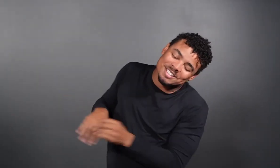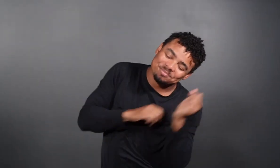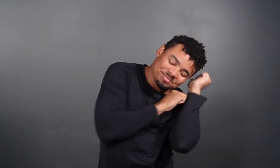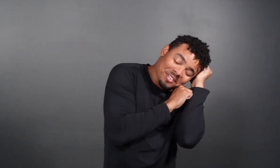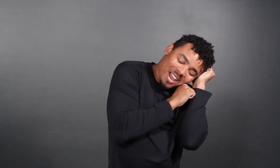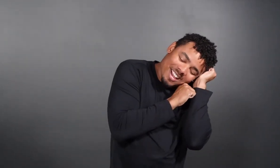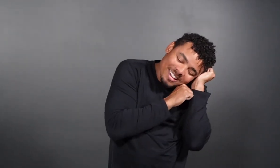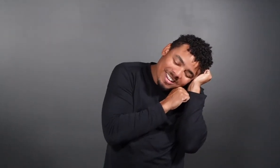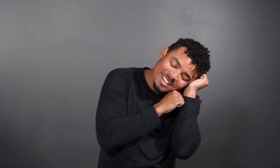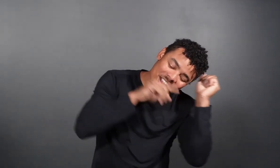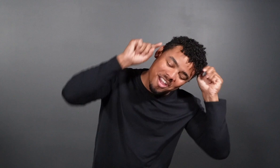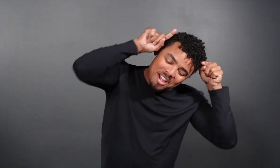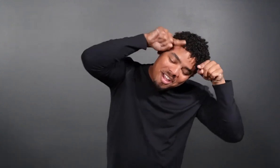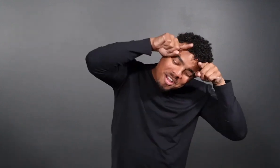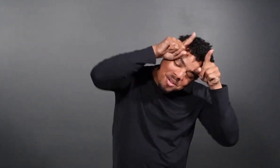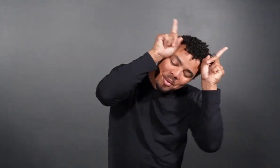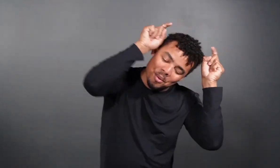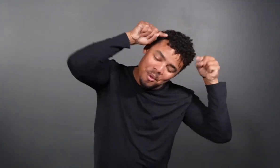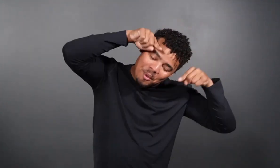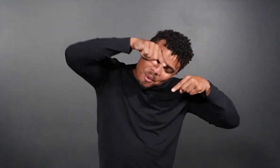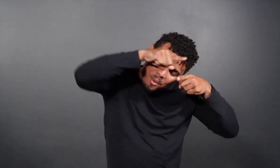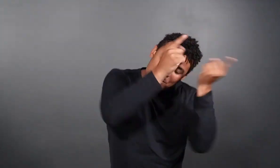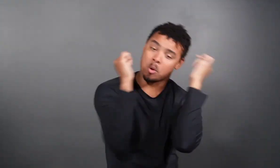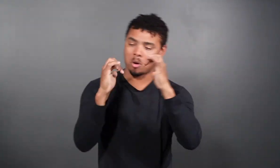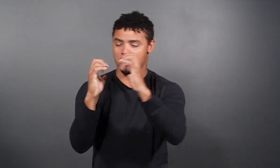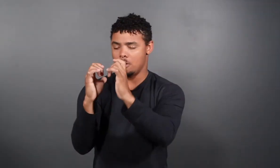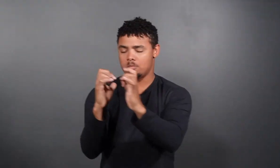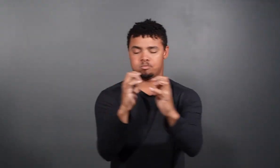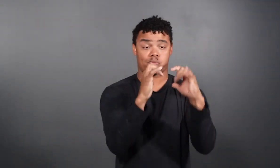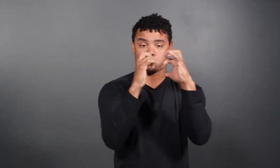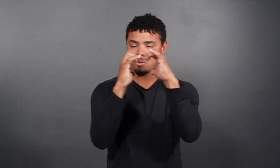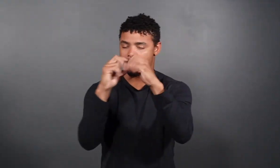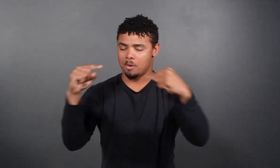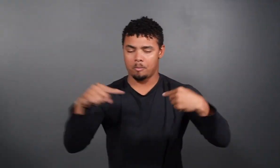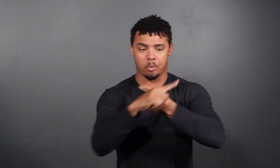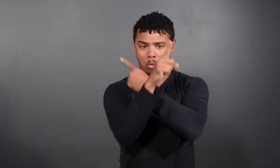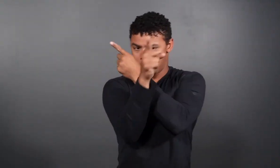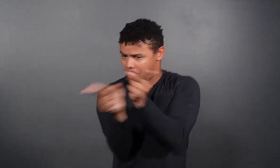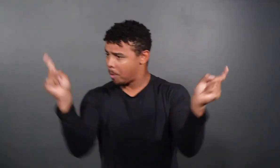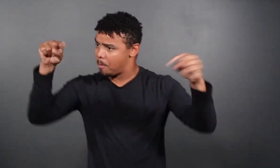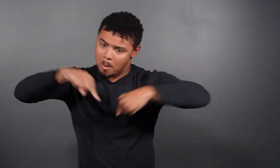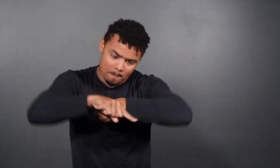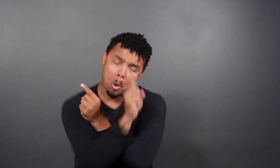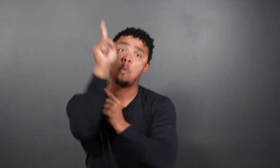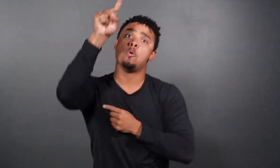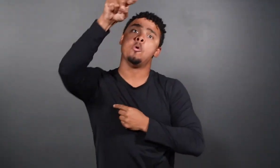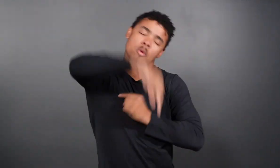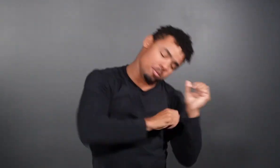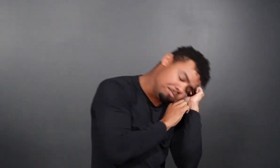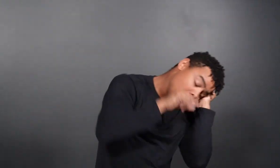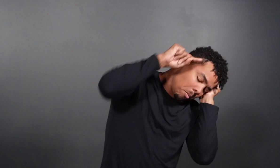her dreams a mutter and zap and swirl ZIP! ZOOM! another piece of dream is made!